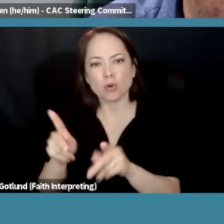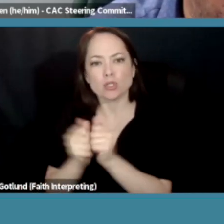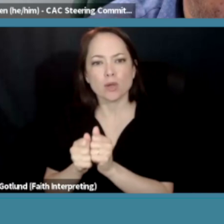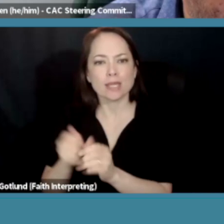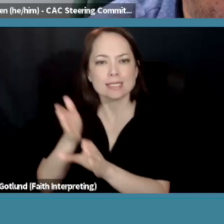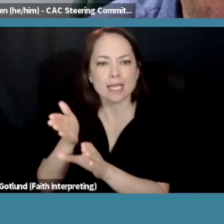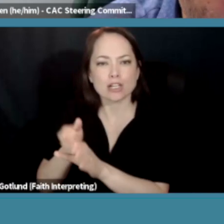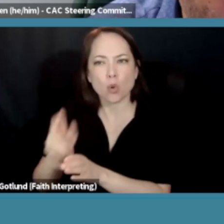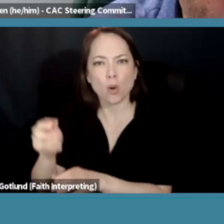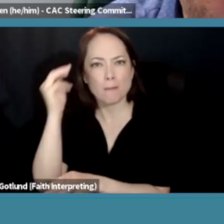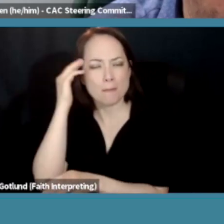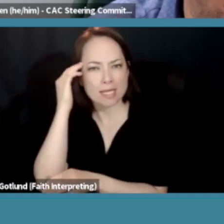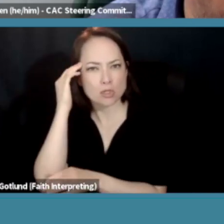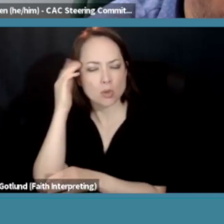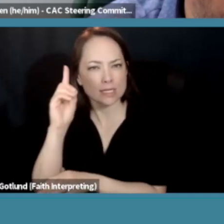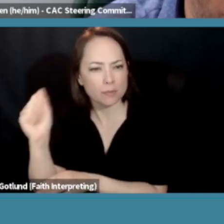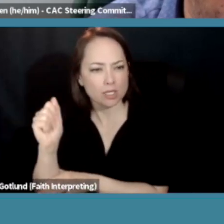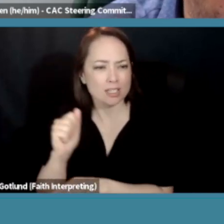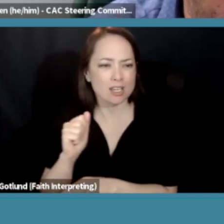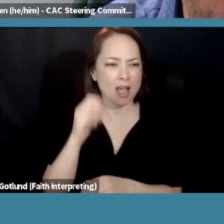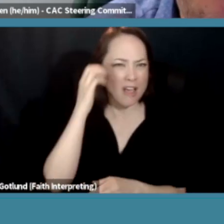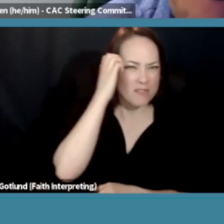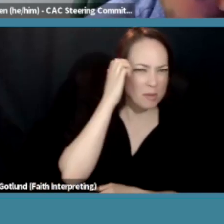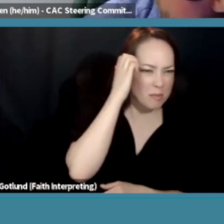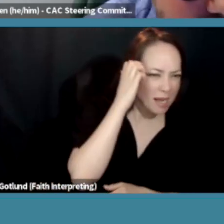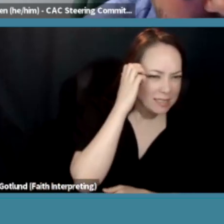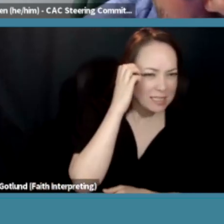Don't use terms like feeble-minded, imbecile, mentally defective.